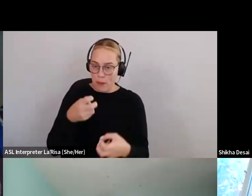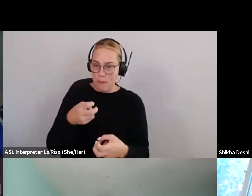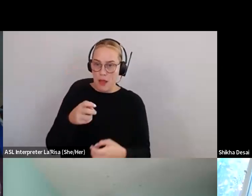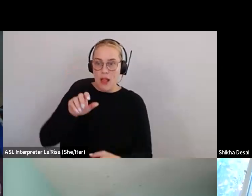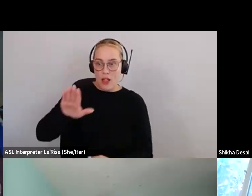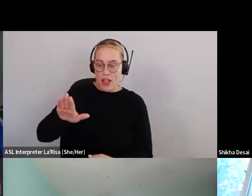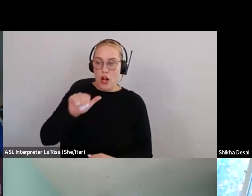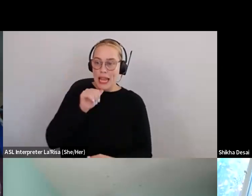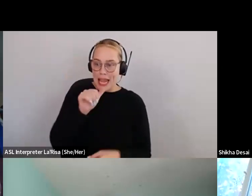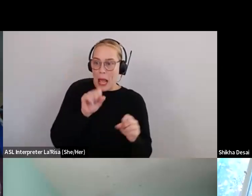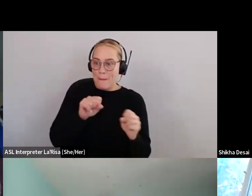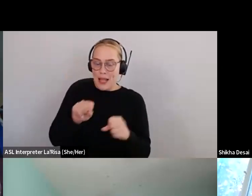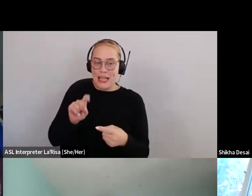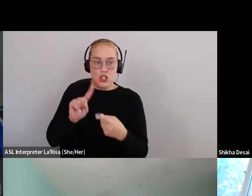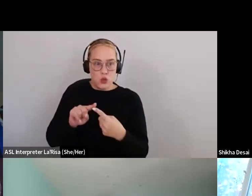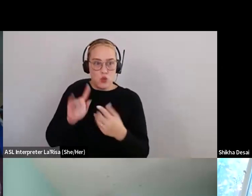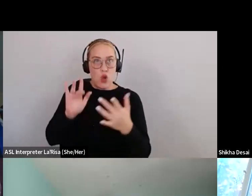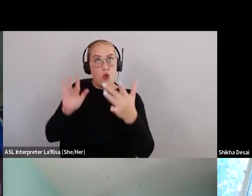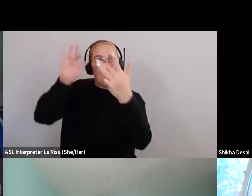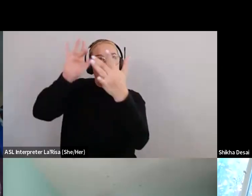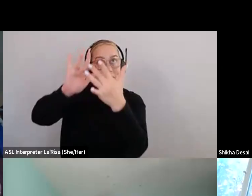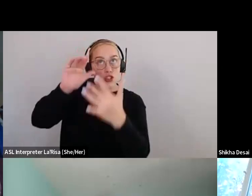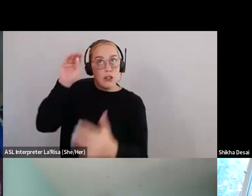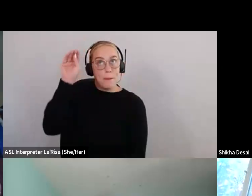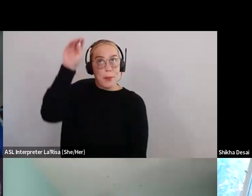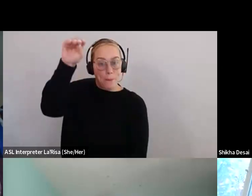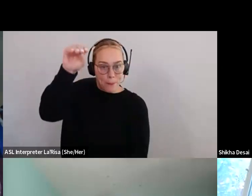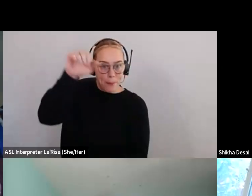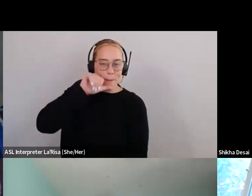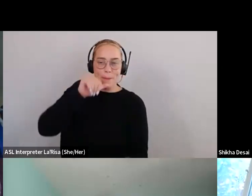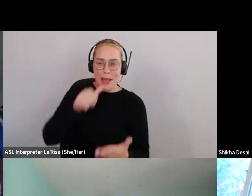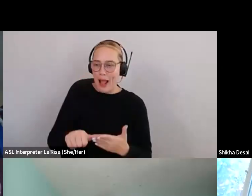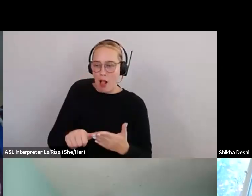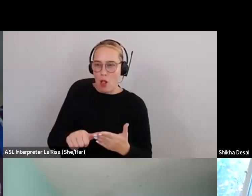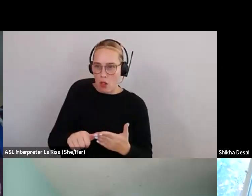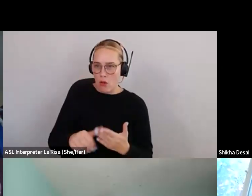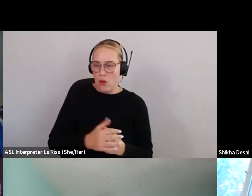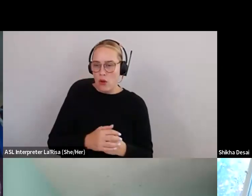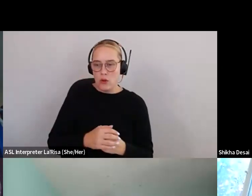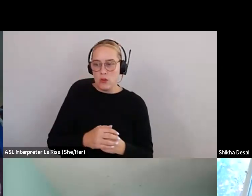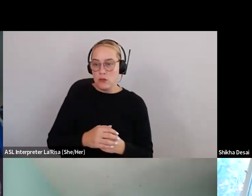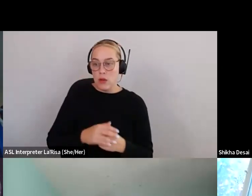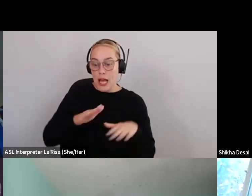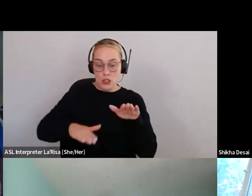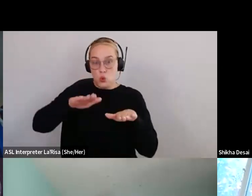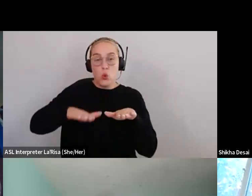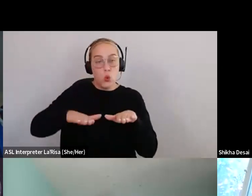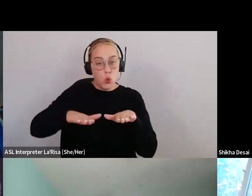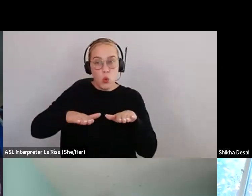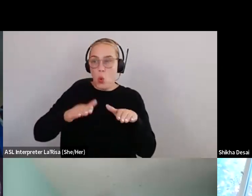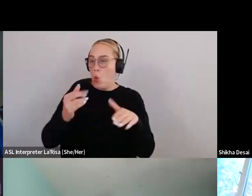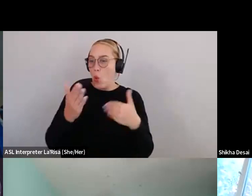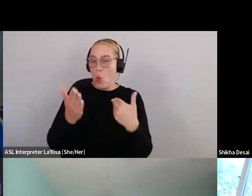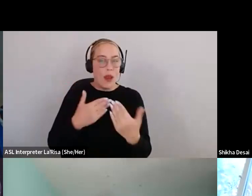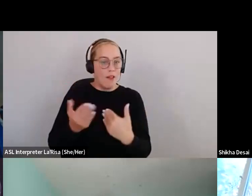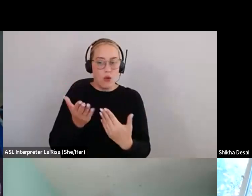suggestions on accommodations to reach if the main problem is the inability